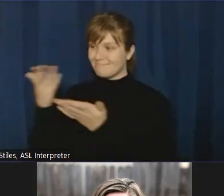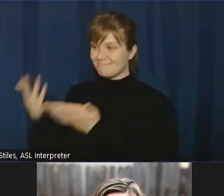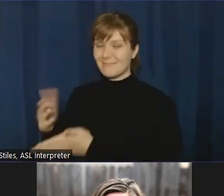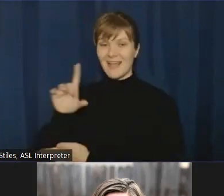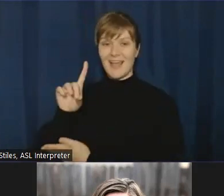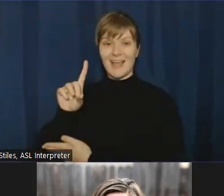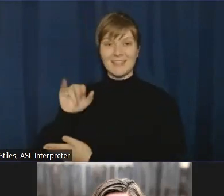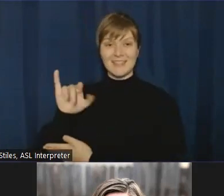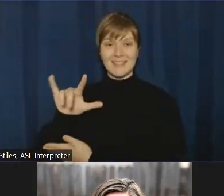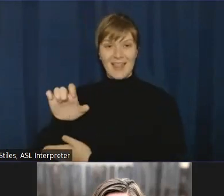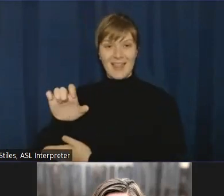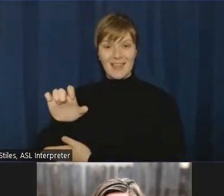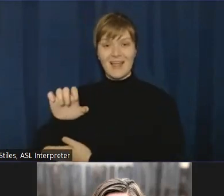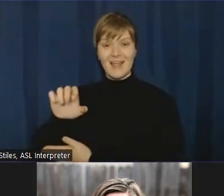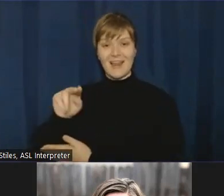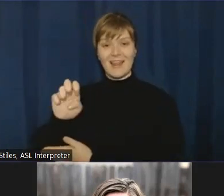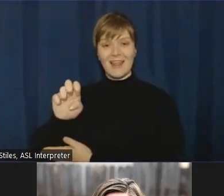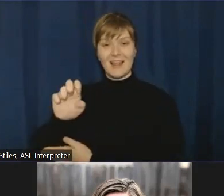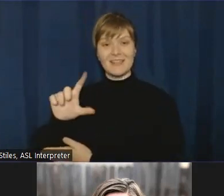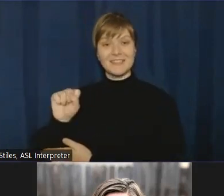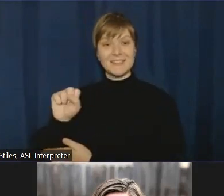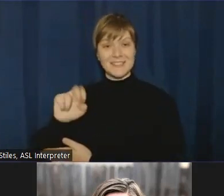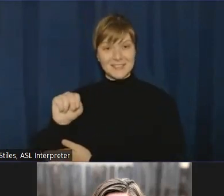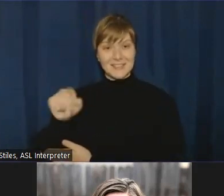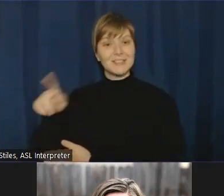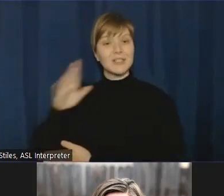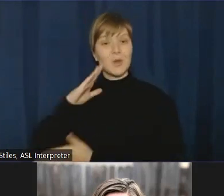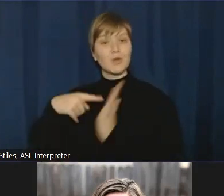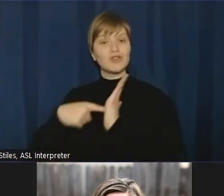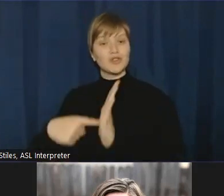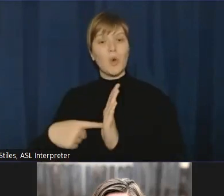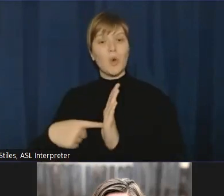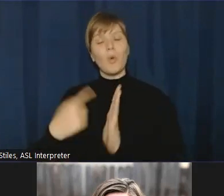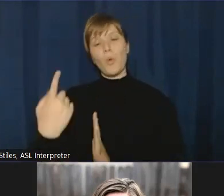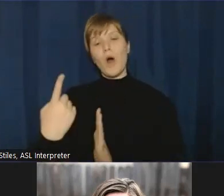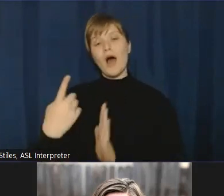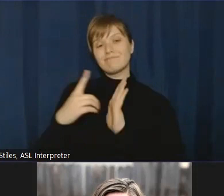to demonstrate a tool that they have. Danielle, we’ll turn it over to you.